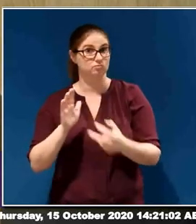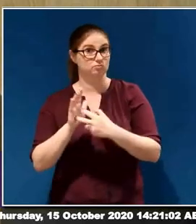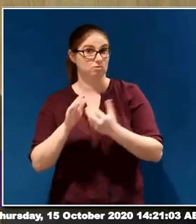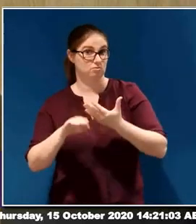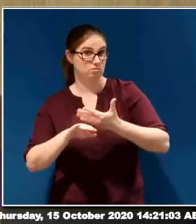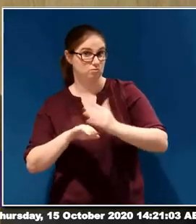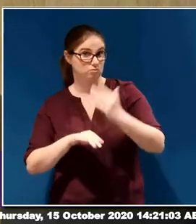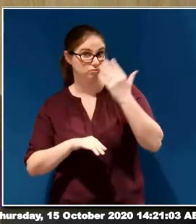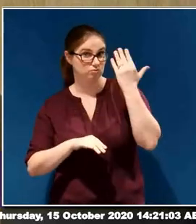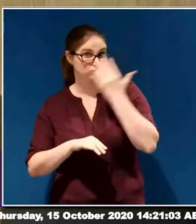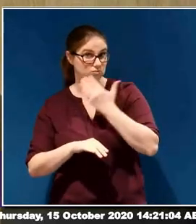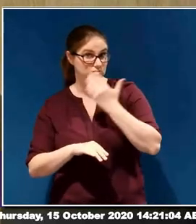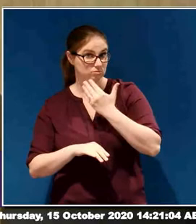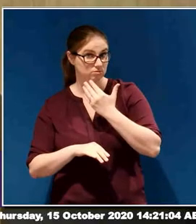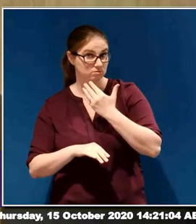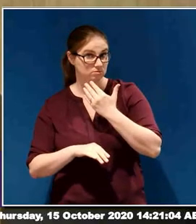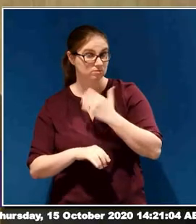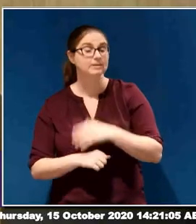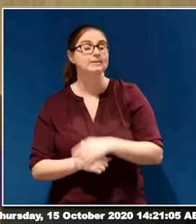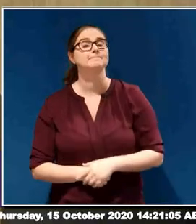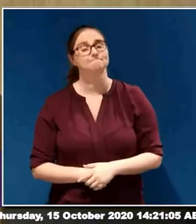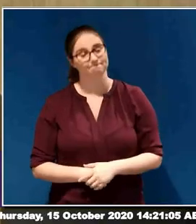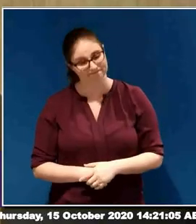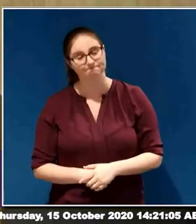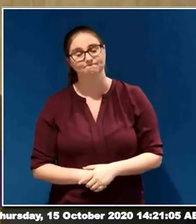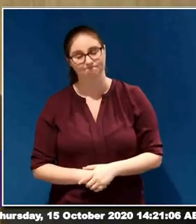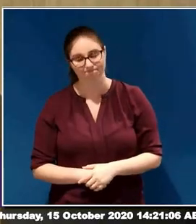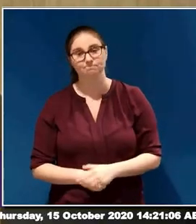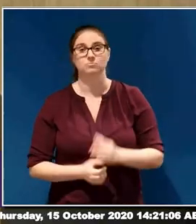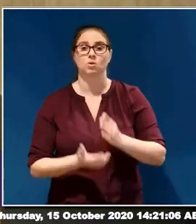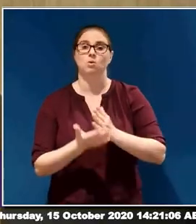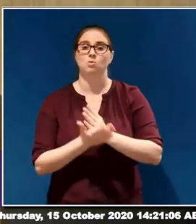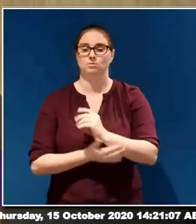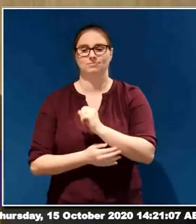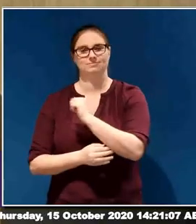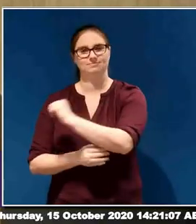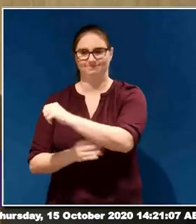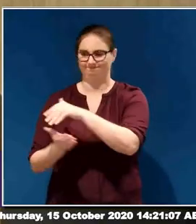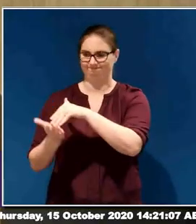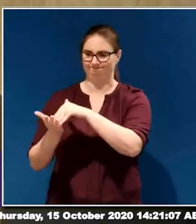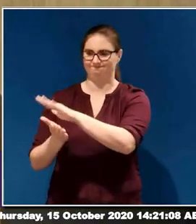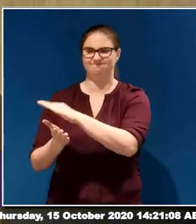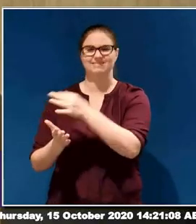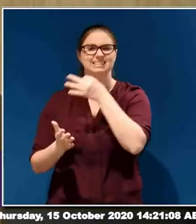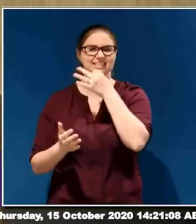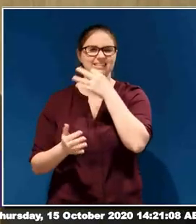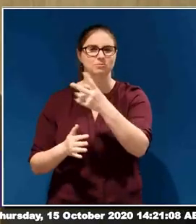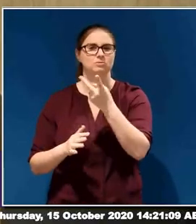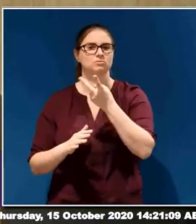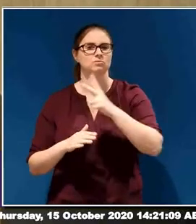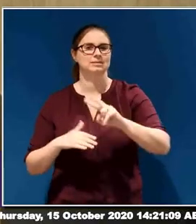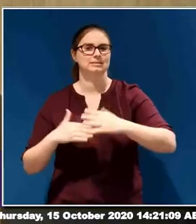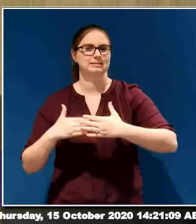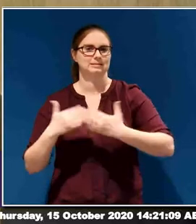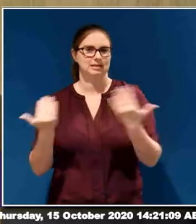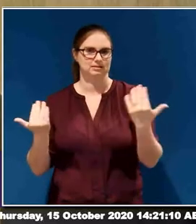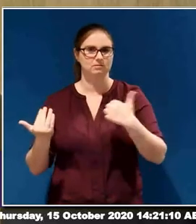Well, during the suspension period, the 20 days, I would have made referrals to external agencies for support if the family needed that